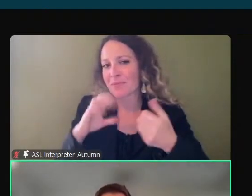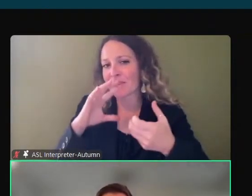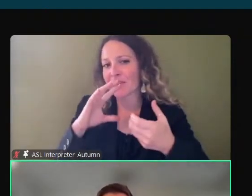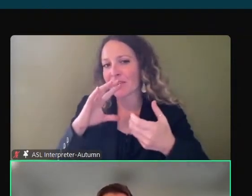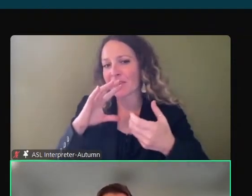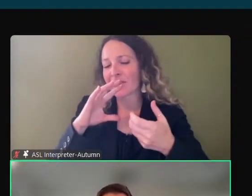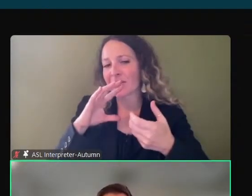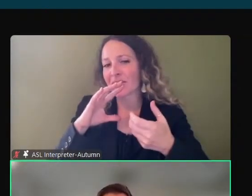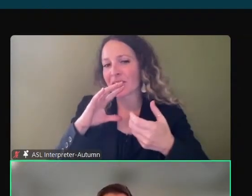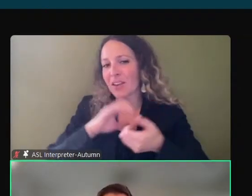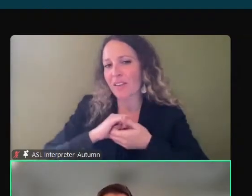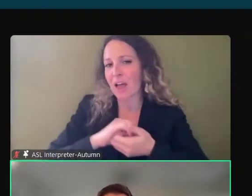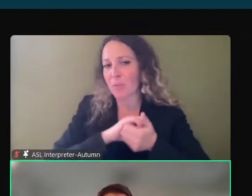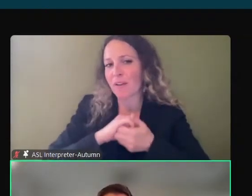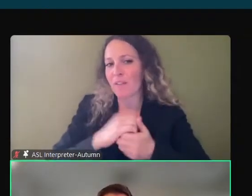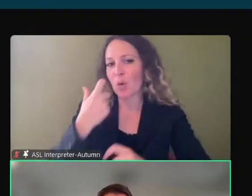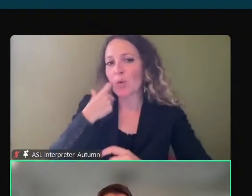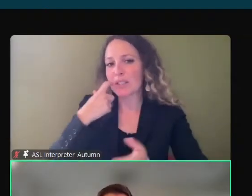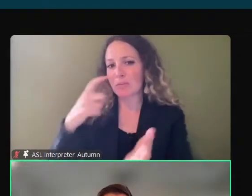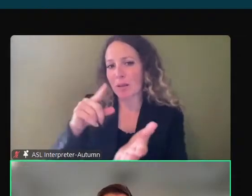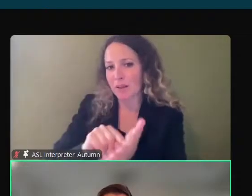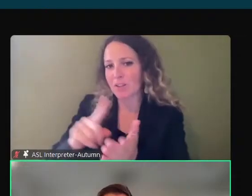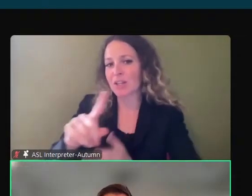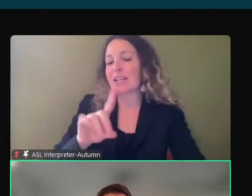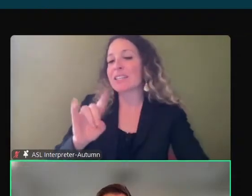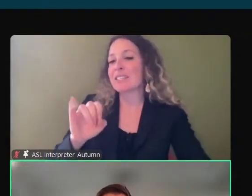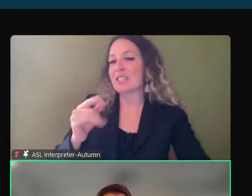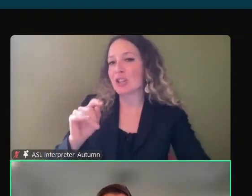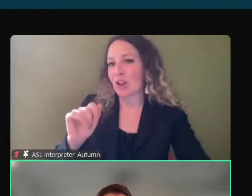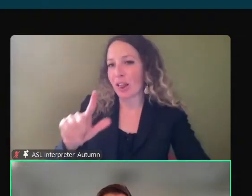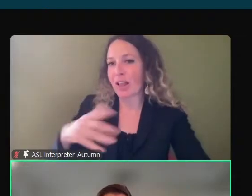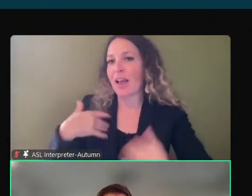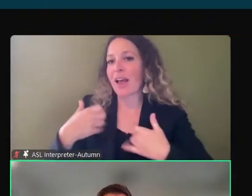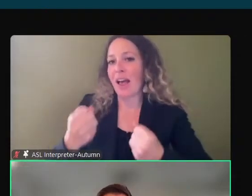recent publications include Digital Health Equity: Current Practices and